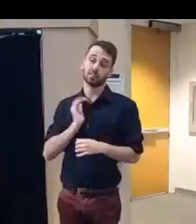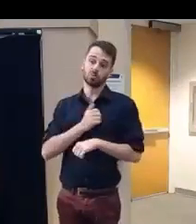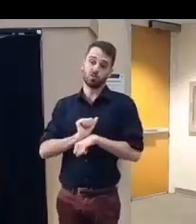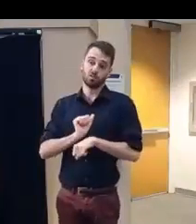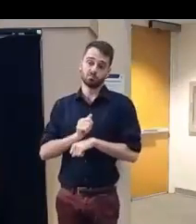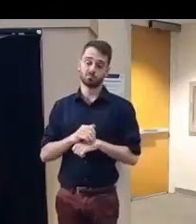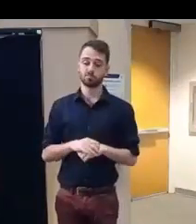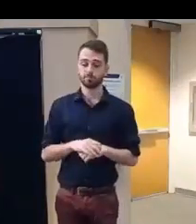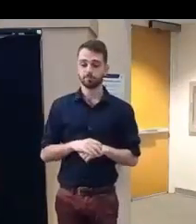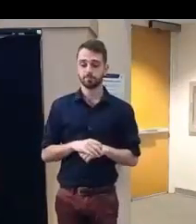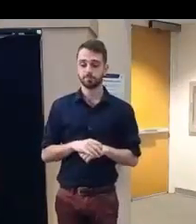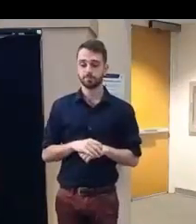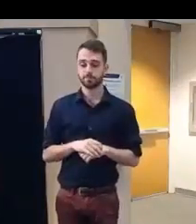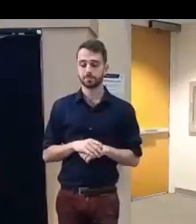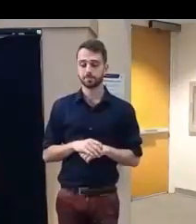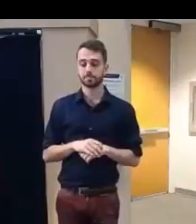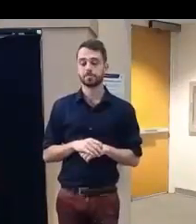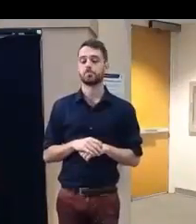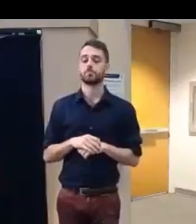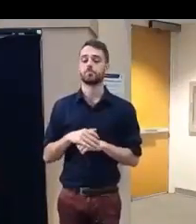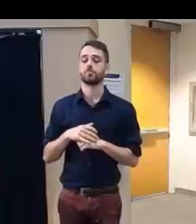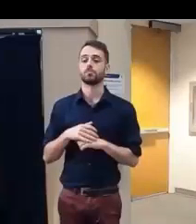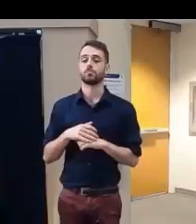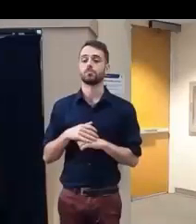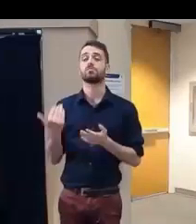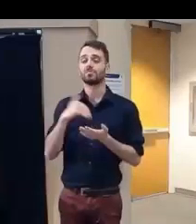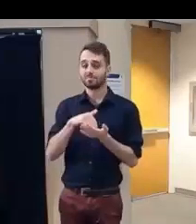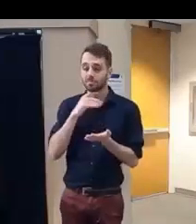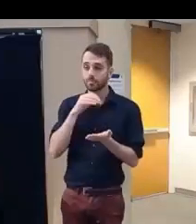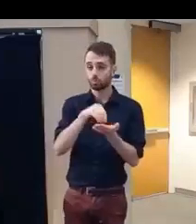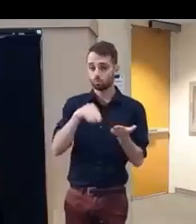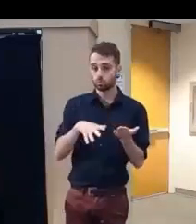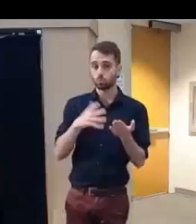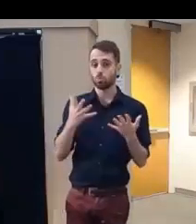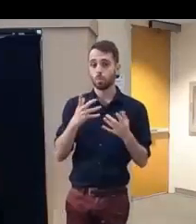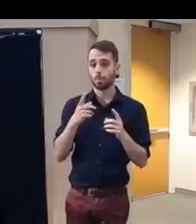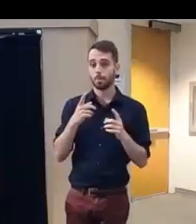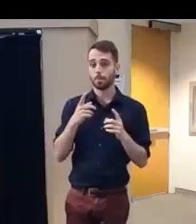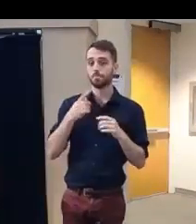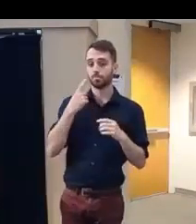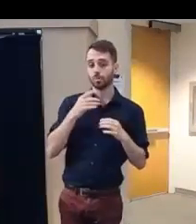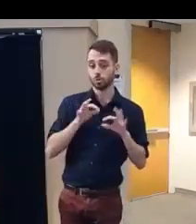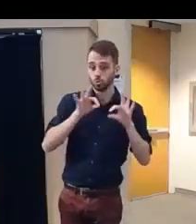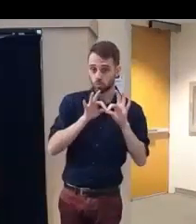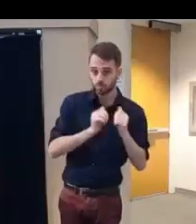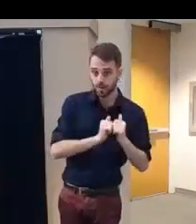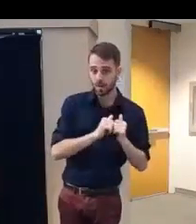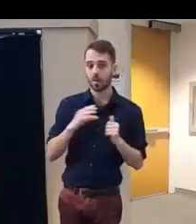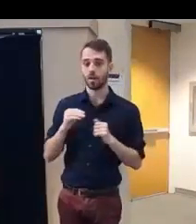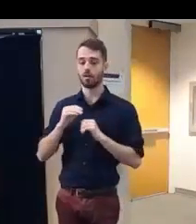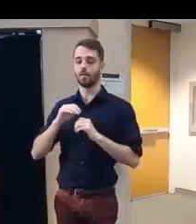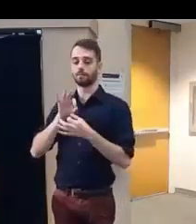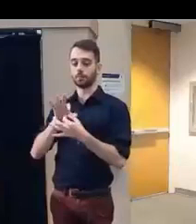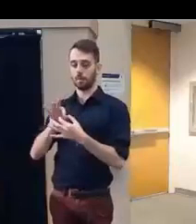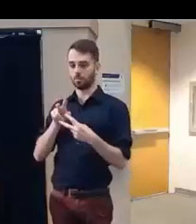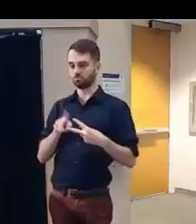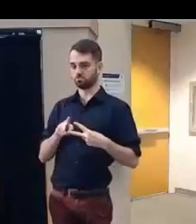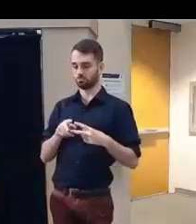student uh so both the kind of positive and the constructive feedback to help them grow so you'll